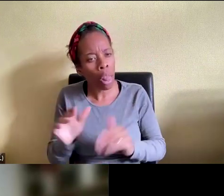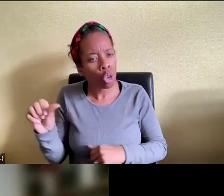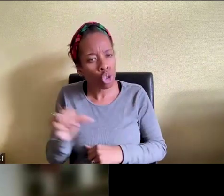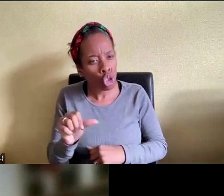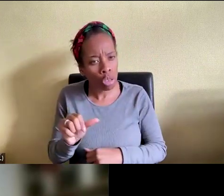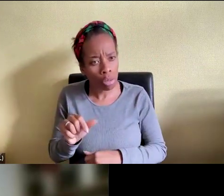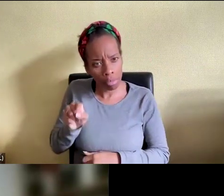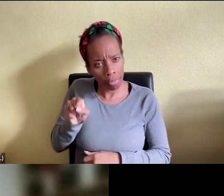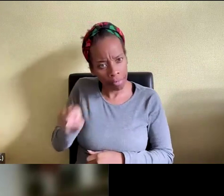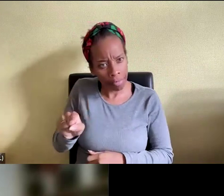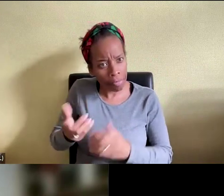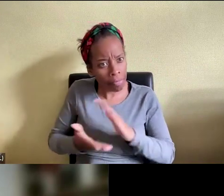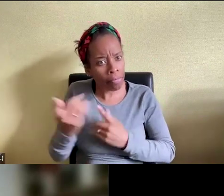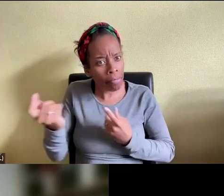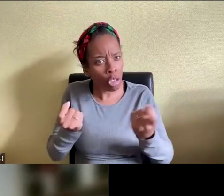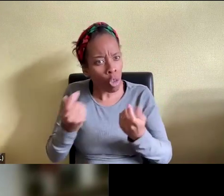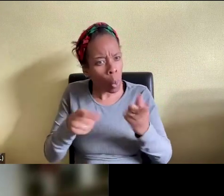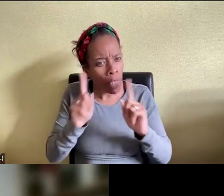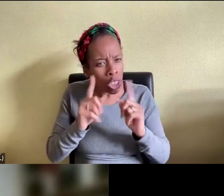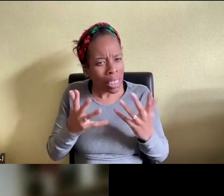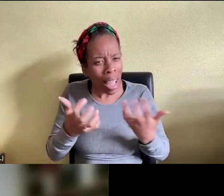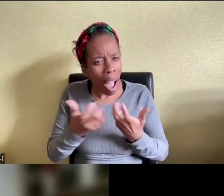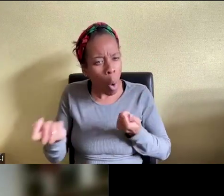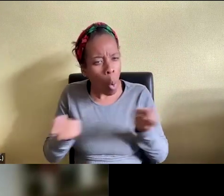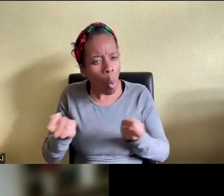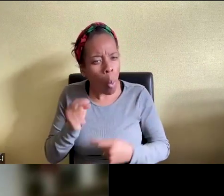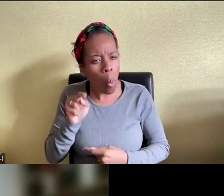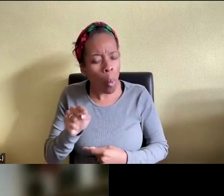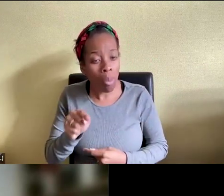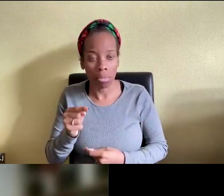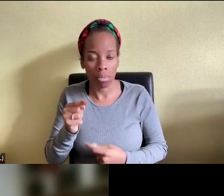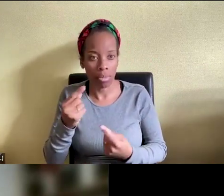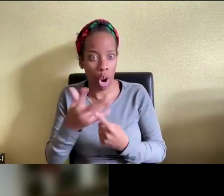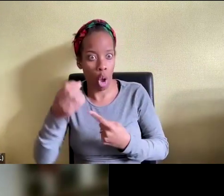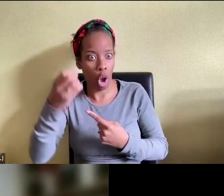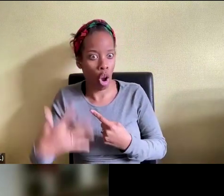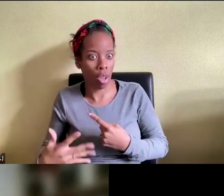control of university? And I think that's something that lot of people have questions about. Chris: Yes.